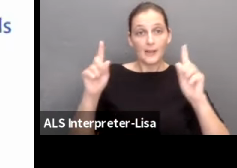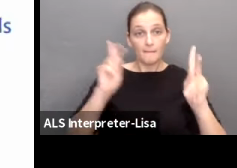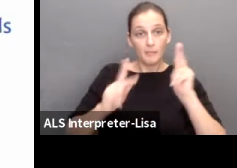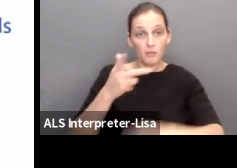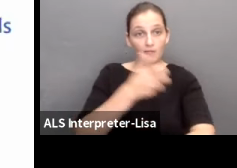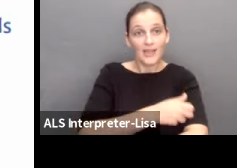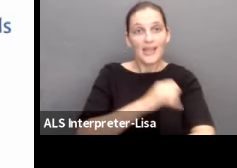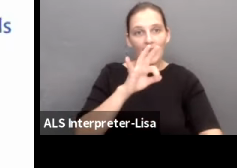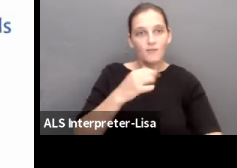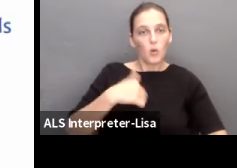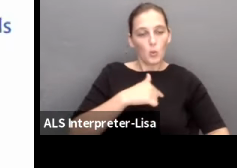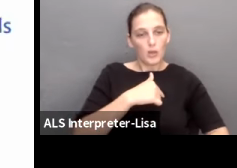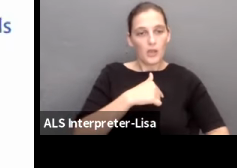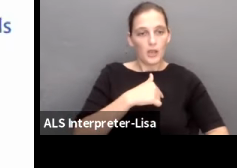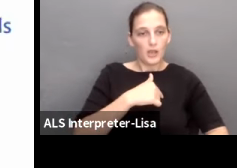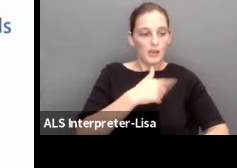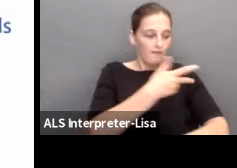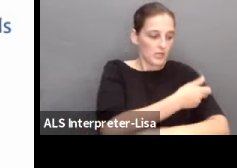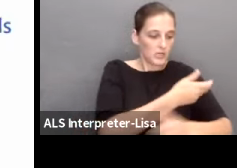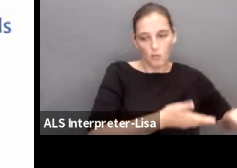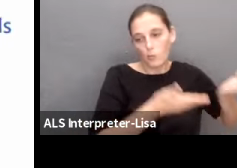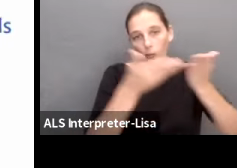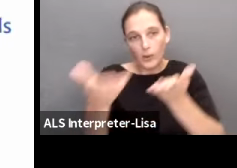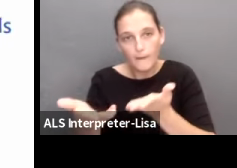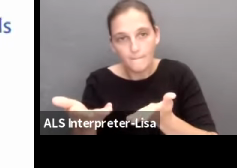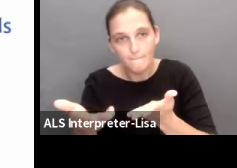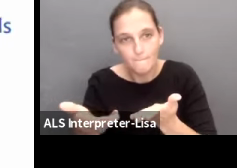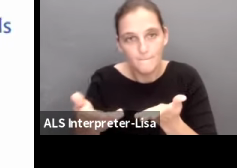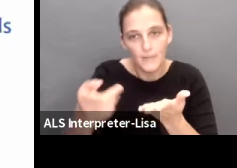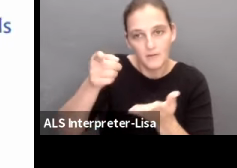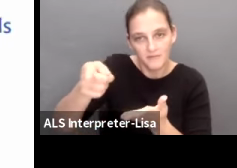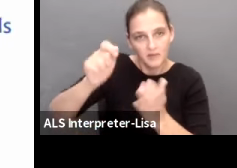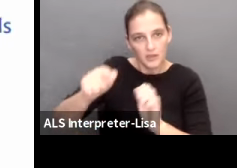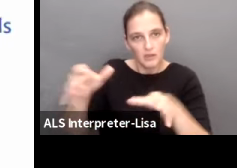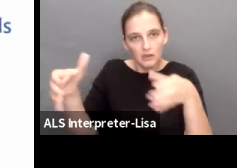vaccine to them and they get to be vaccinated. with the people who they who they trust, work